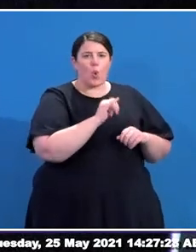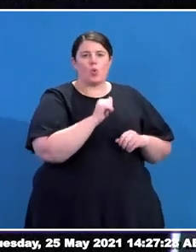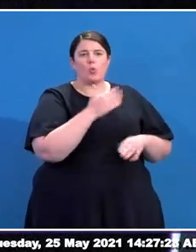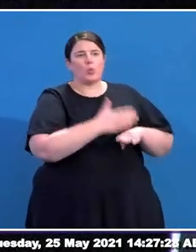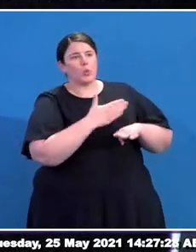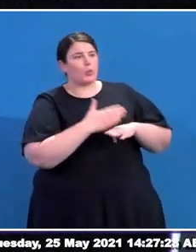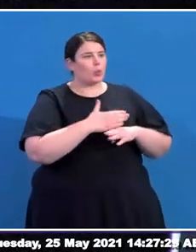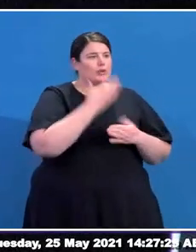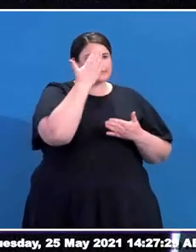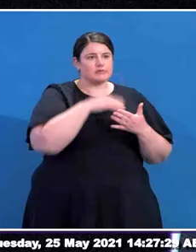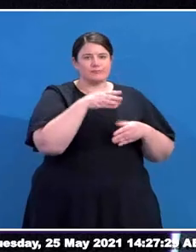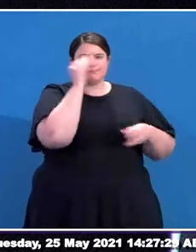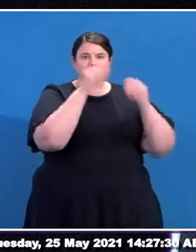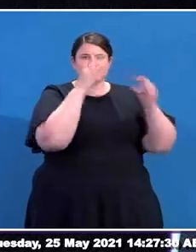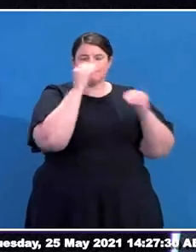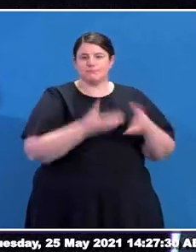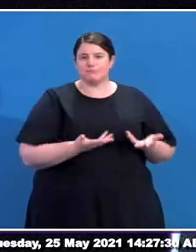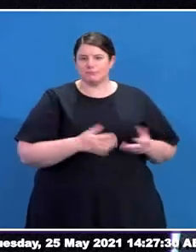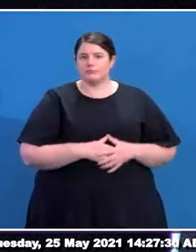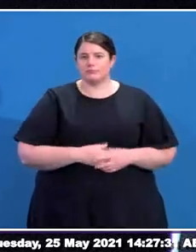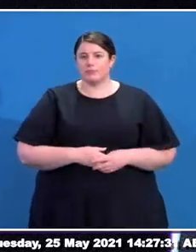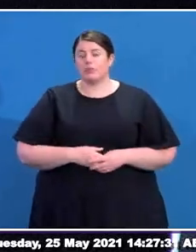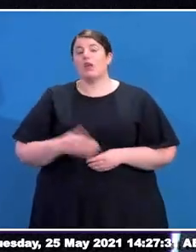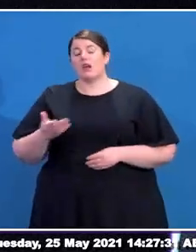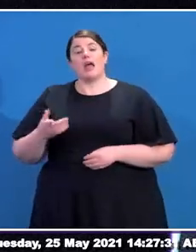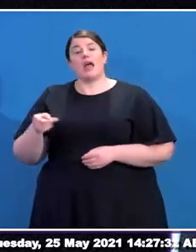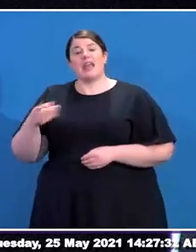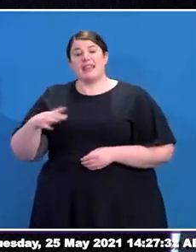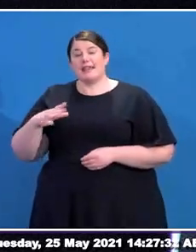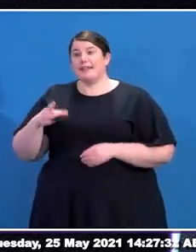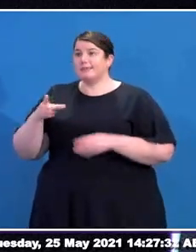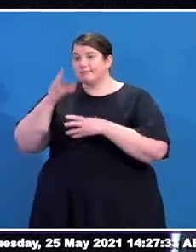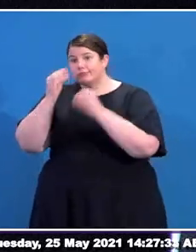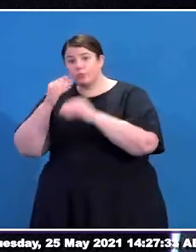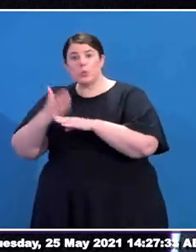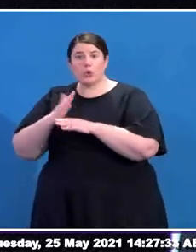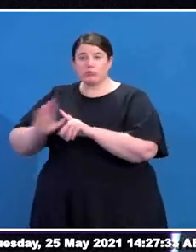It's the product of experience but also in the sector I did some courses